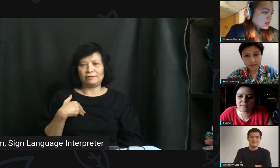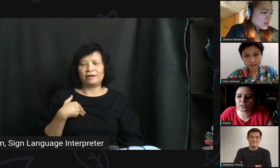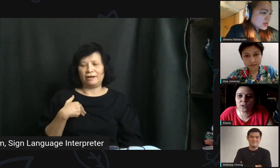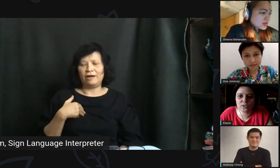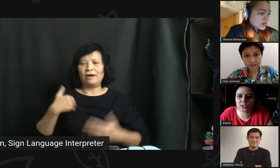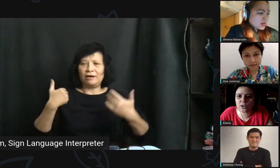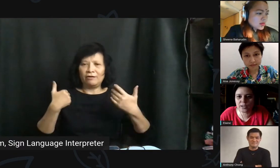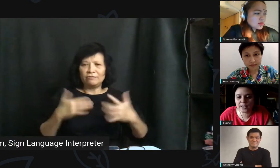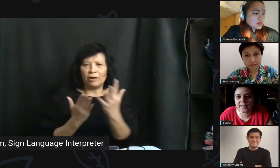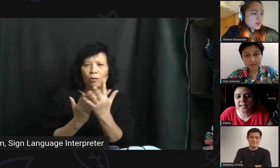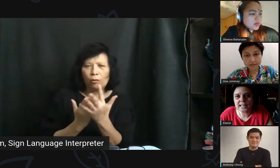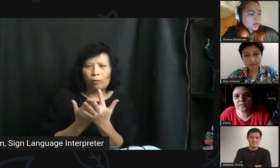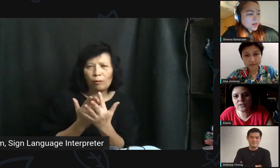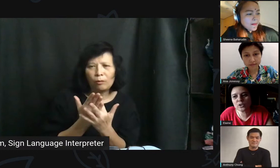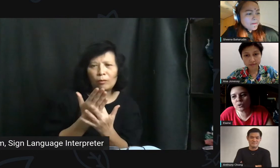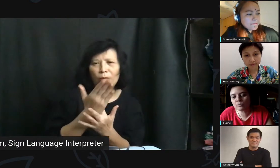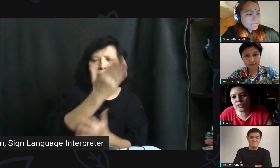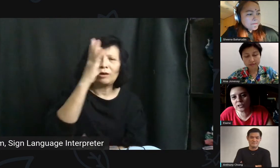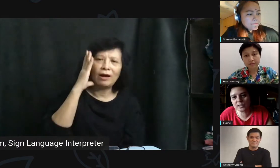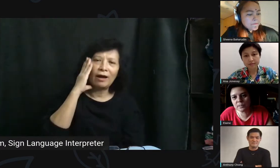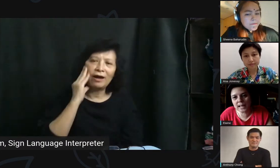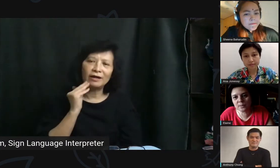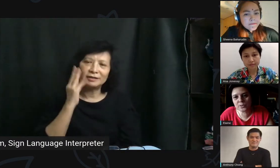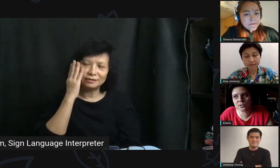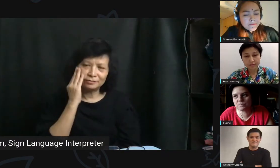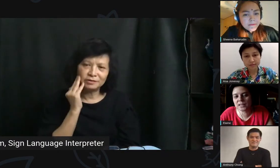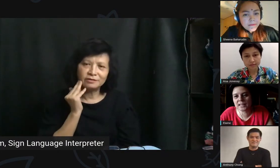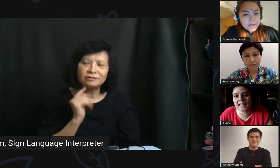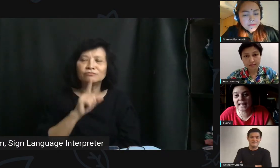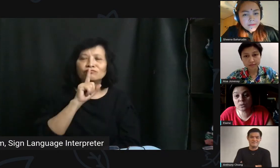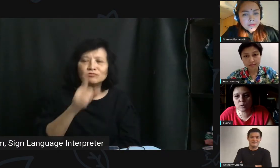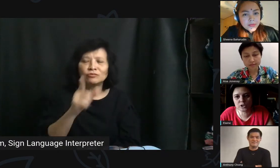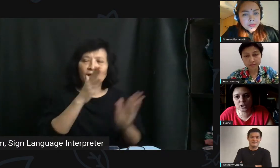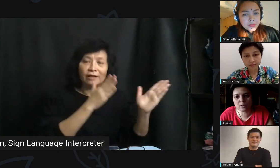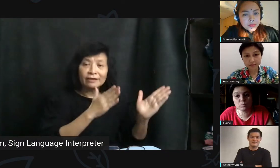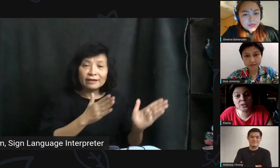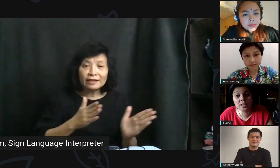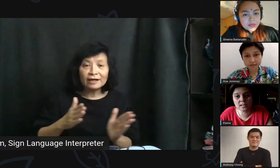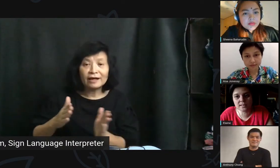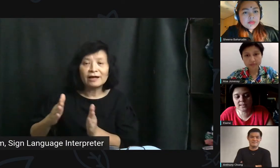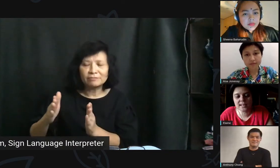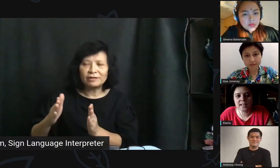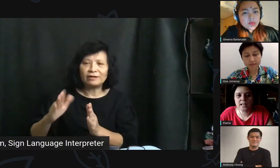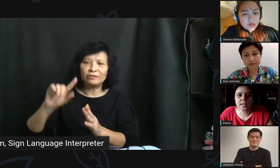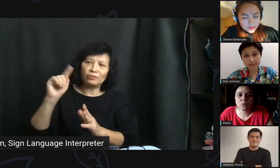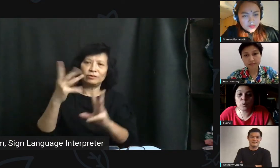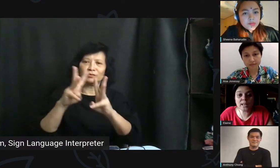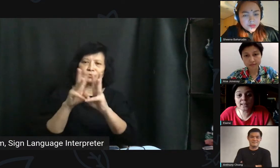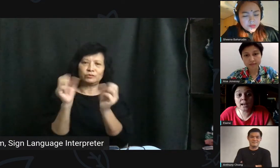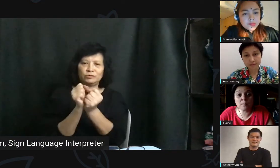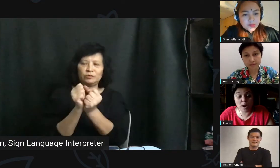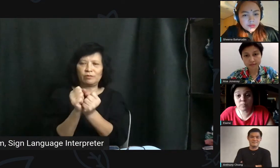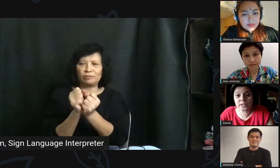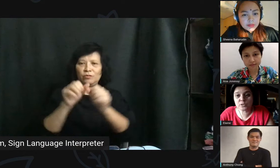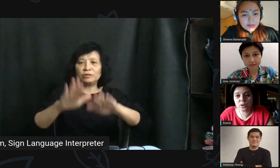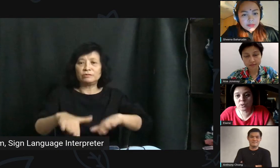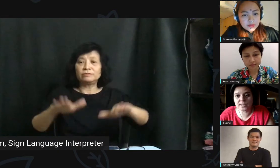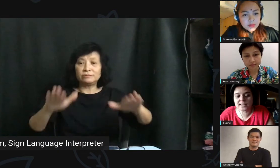after all the talking even though originally the plan was to be in a workshop with kids with a British poet.